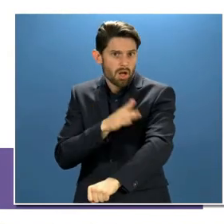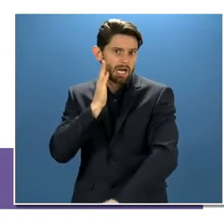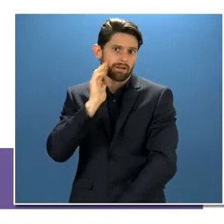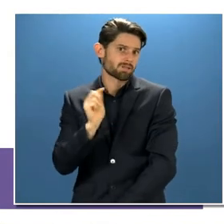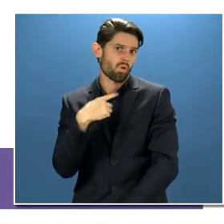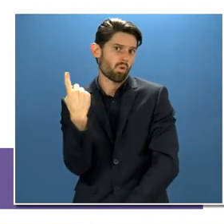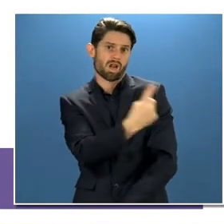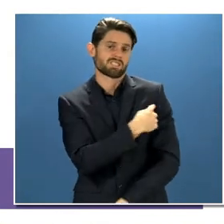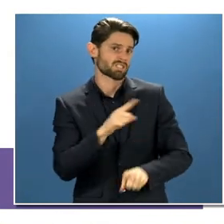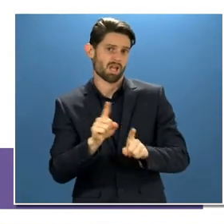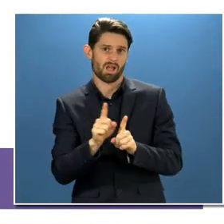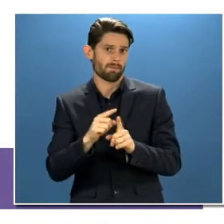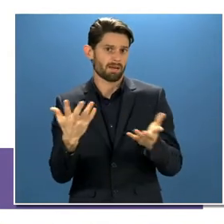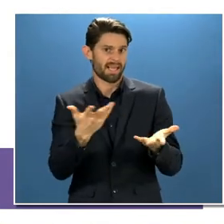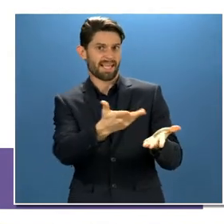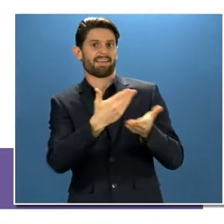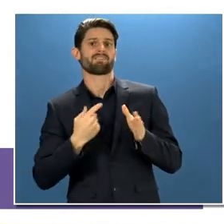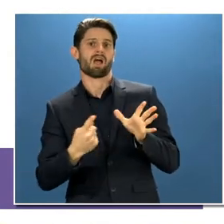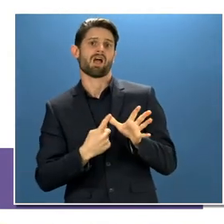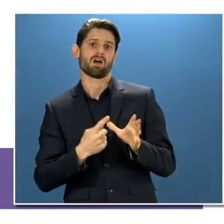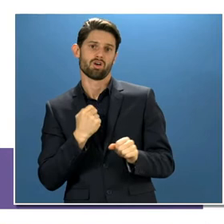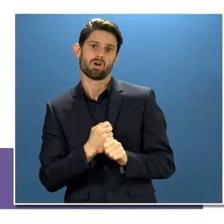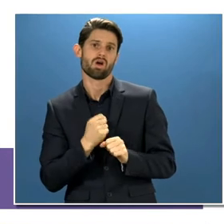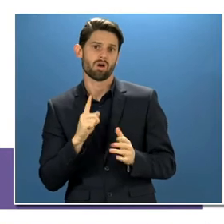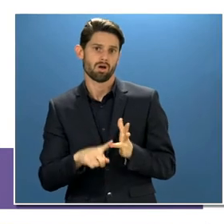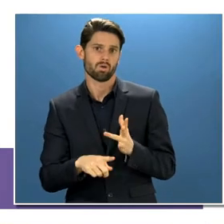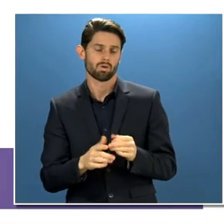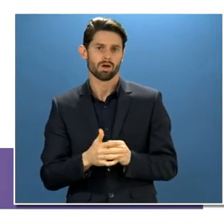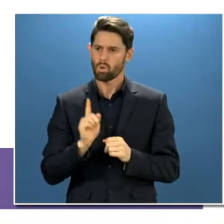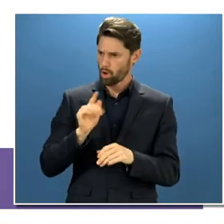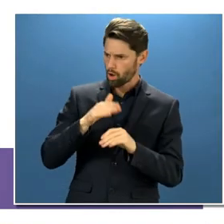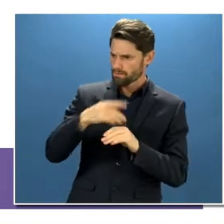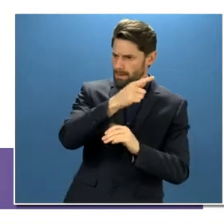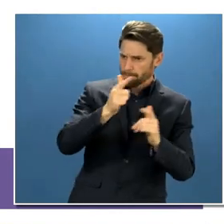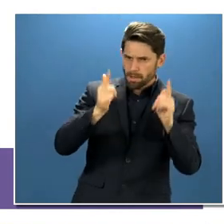Yes, give us a go. What about employers, what could they do?